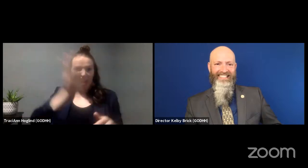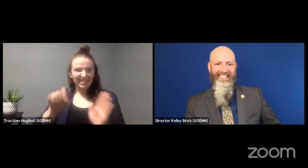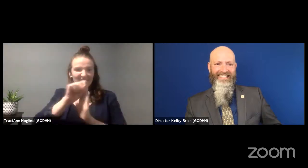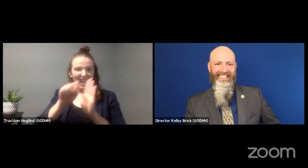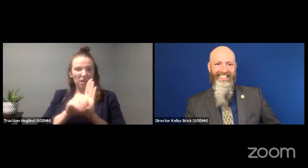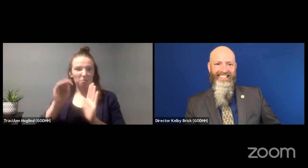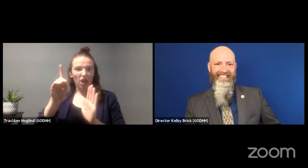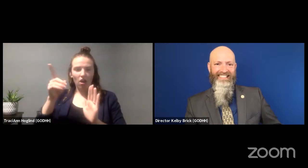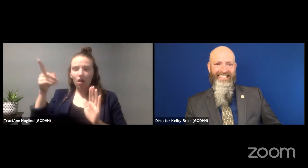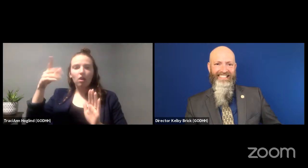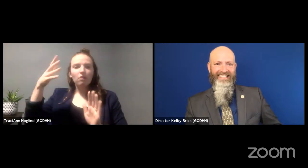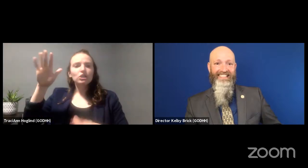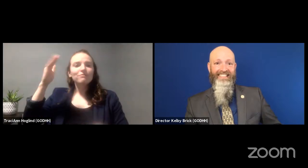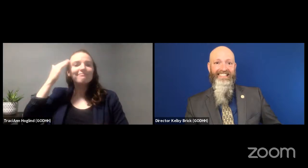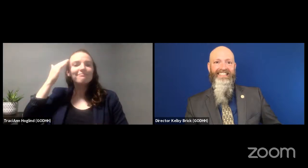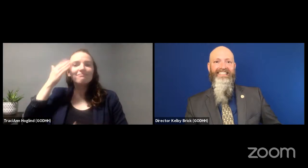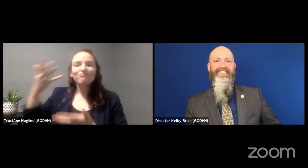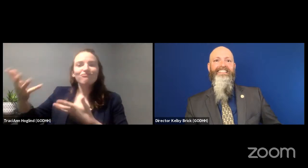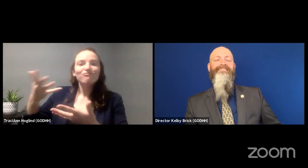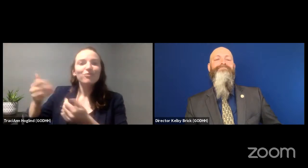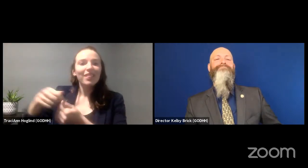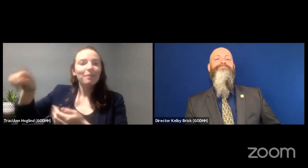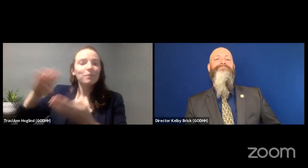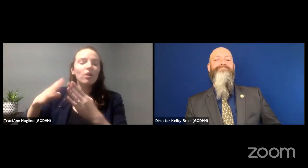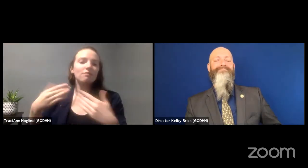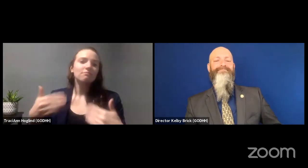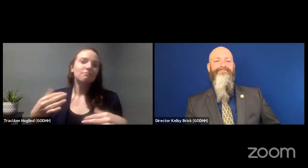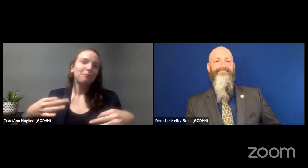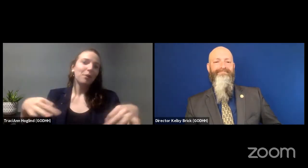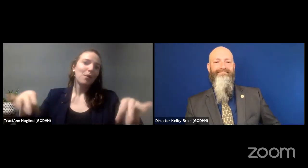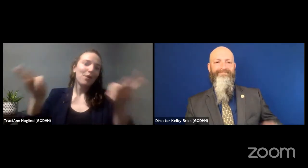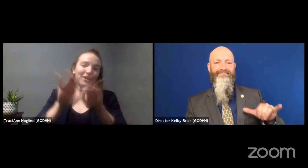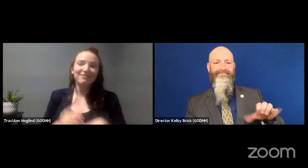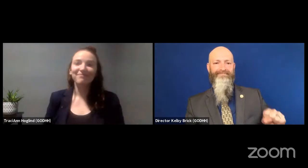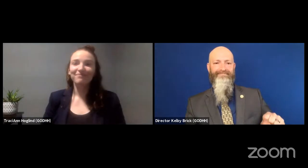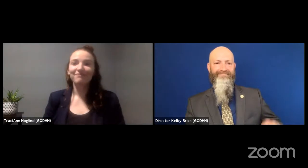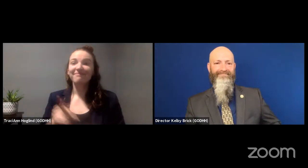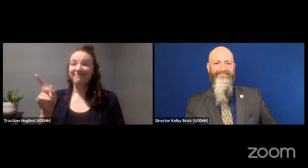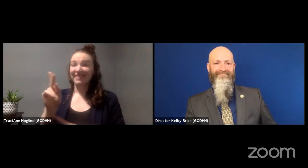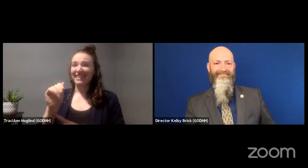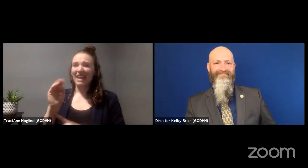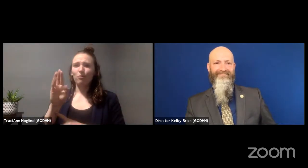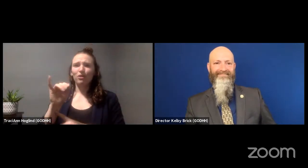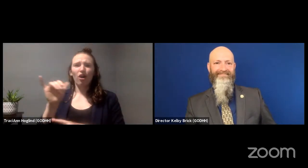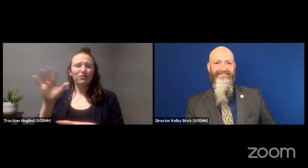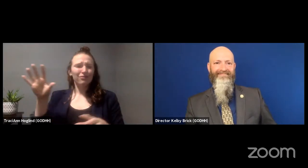that affect our Deaf and hard of hearing community. She's networking and providing a valuable